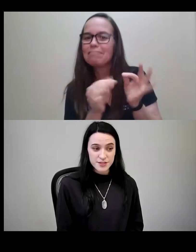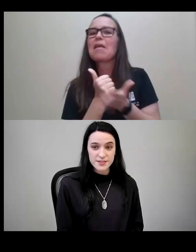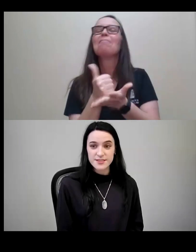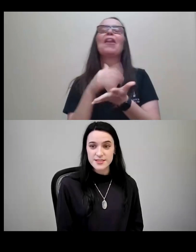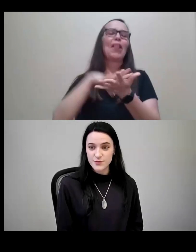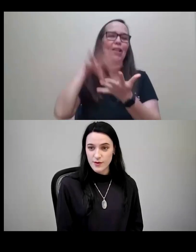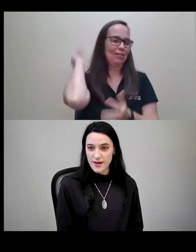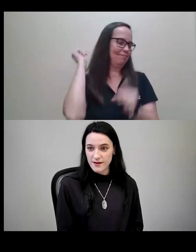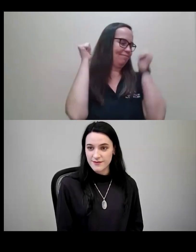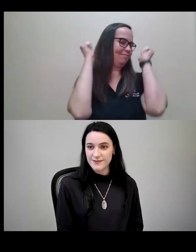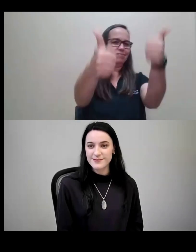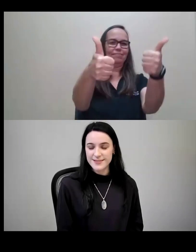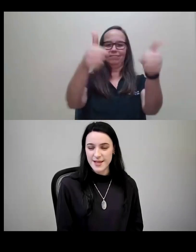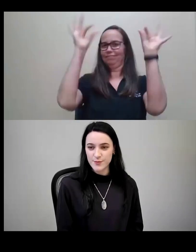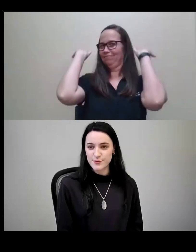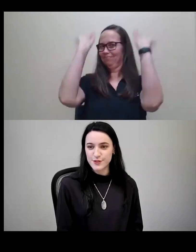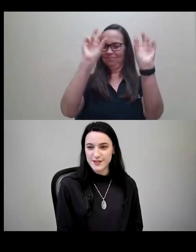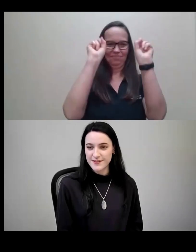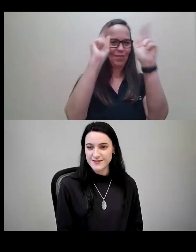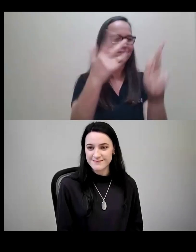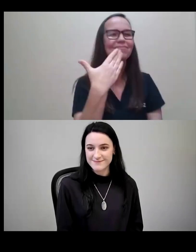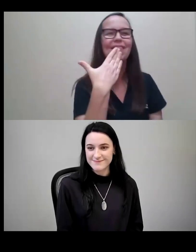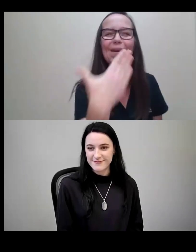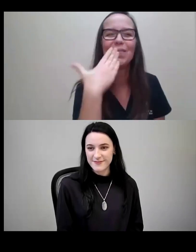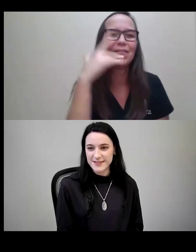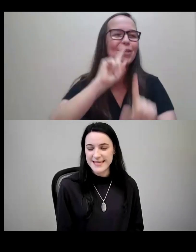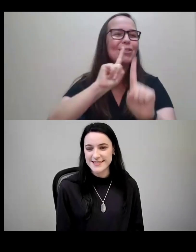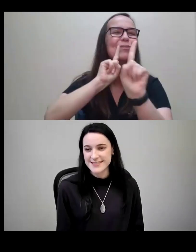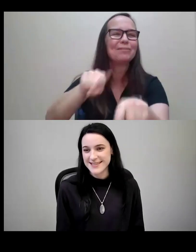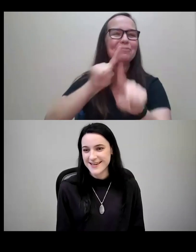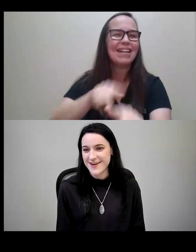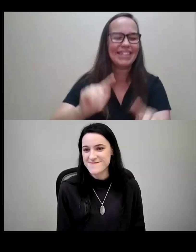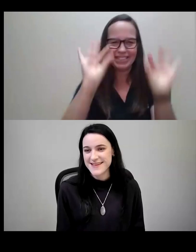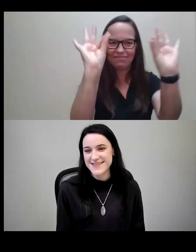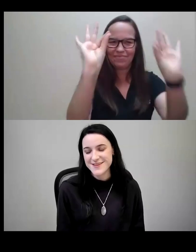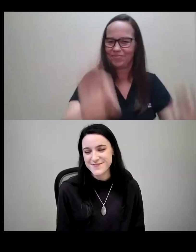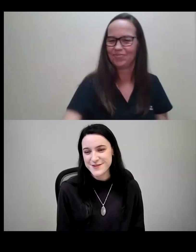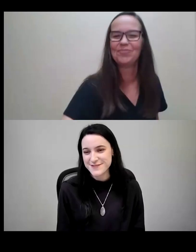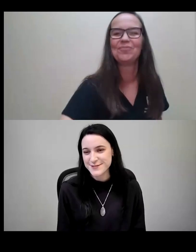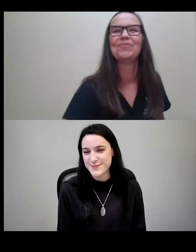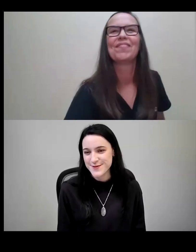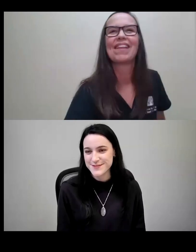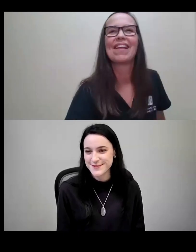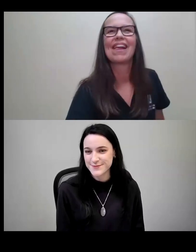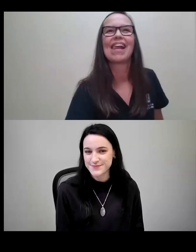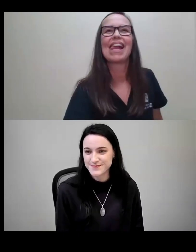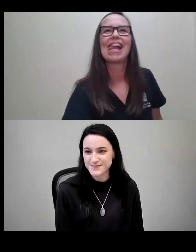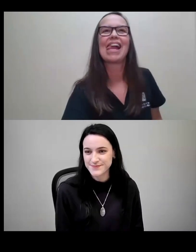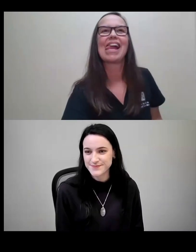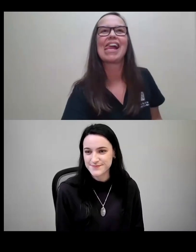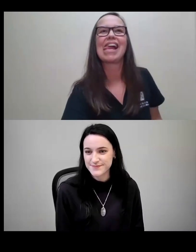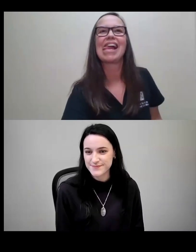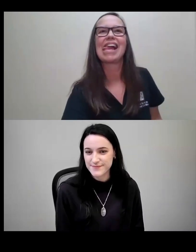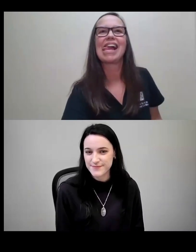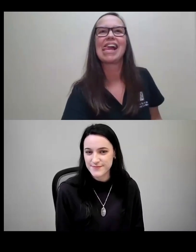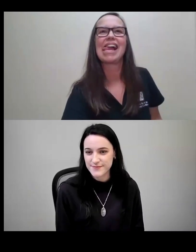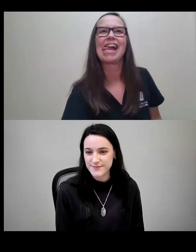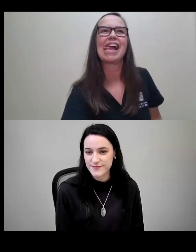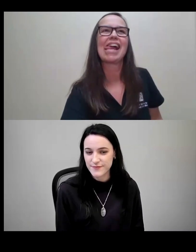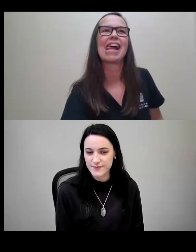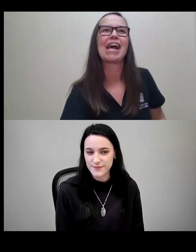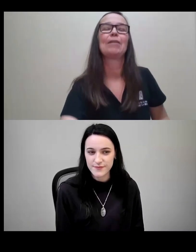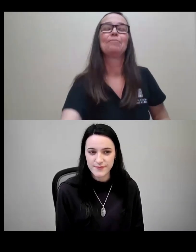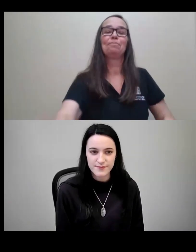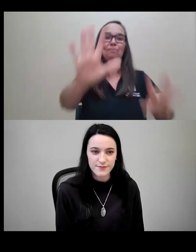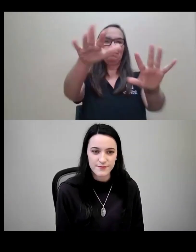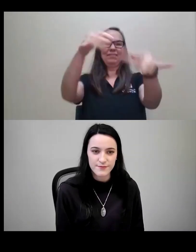Captions as well to help you learn. Fantastic. All right. Thank you for your response.